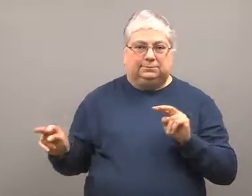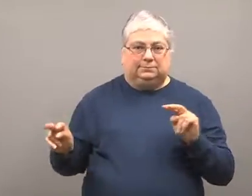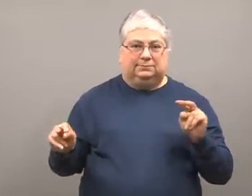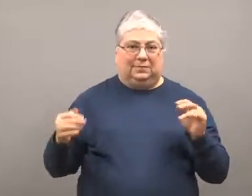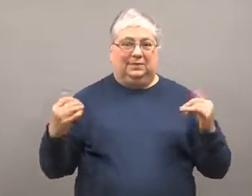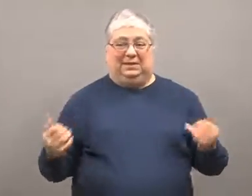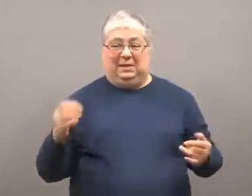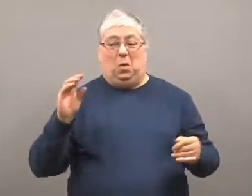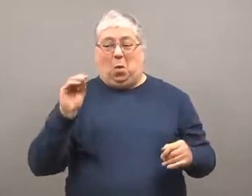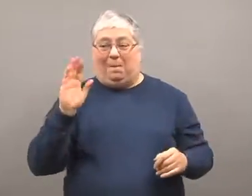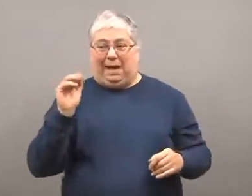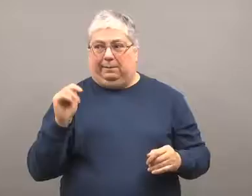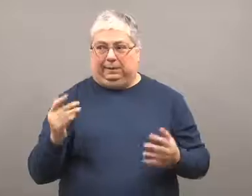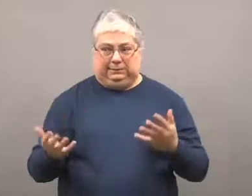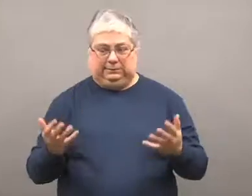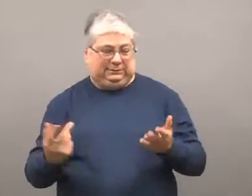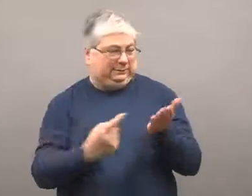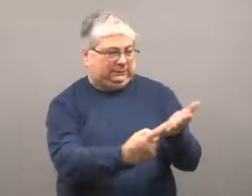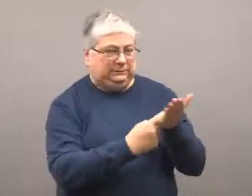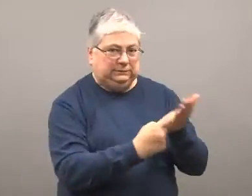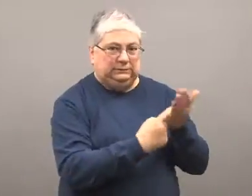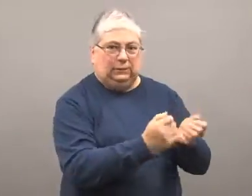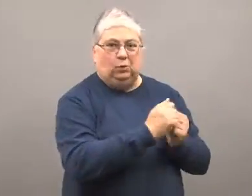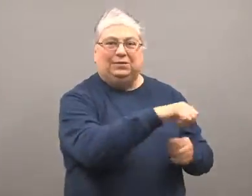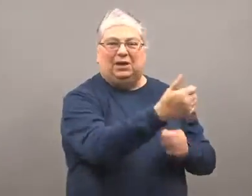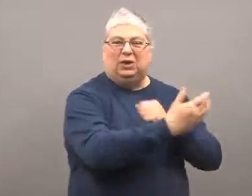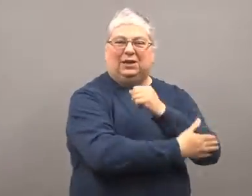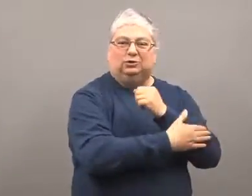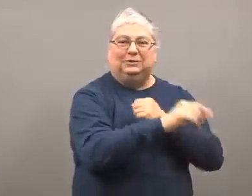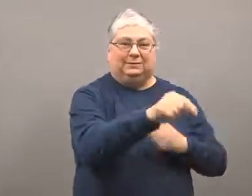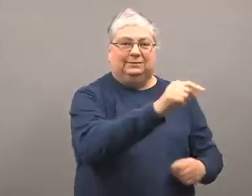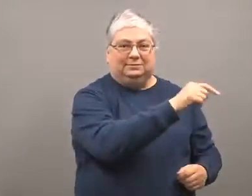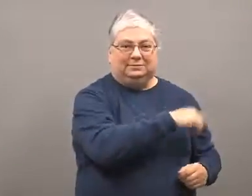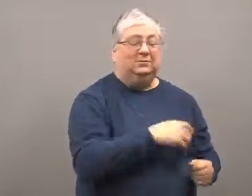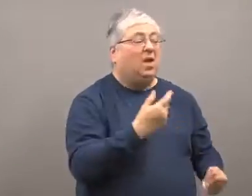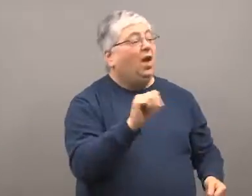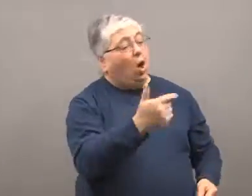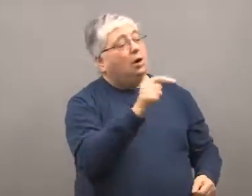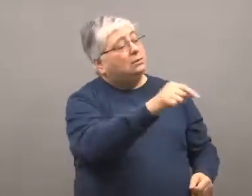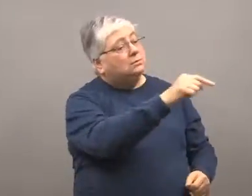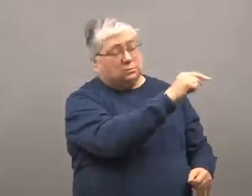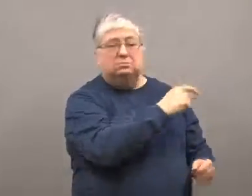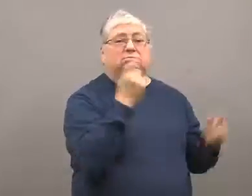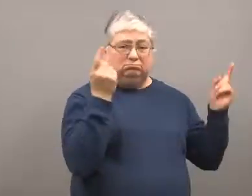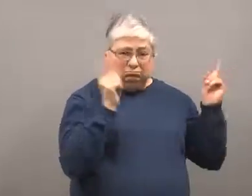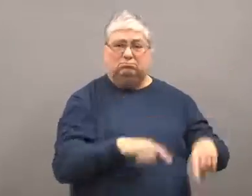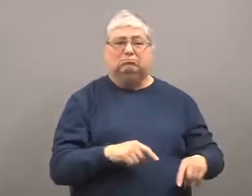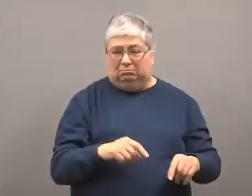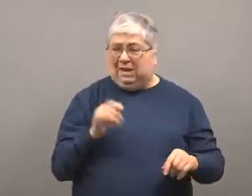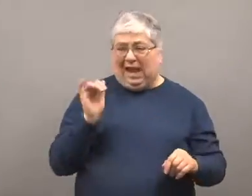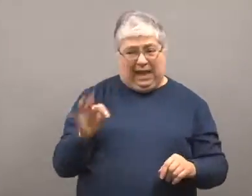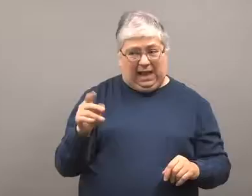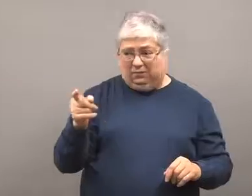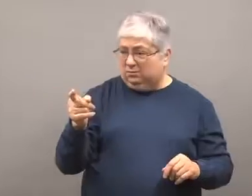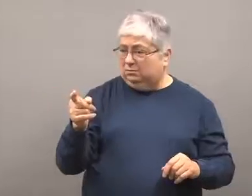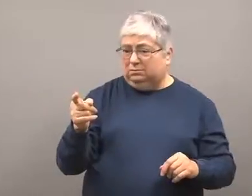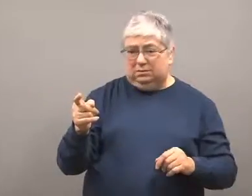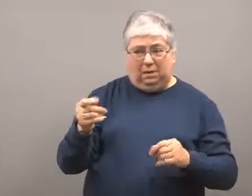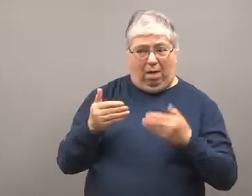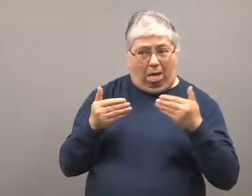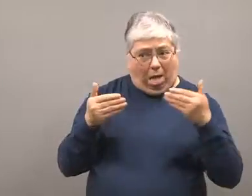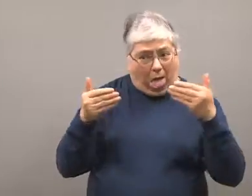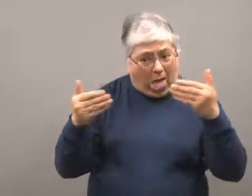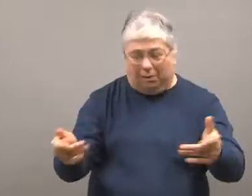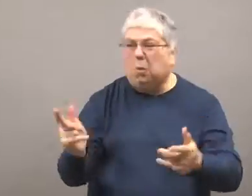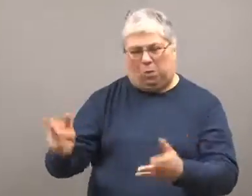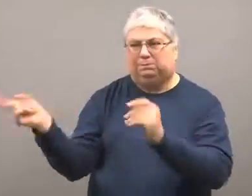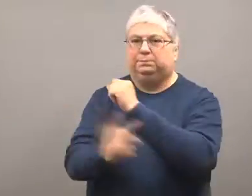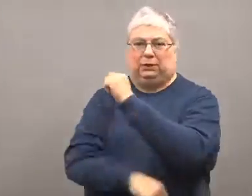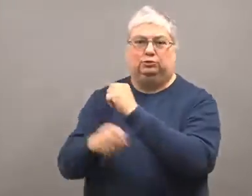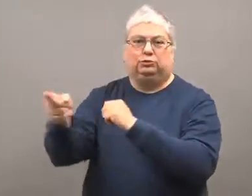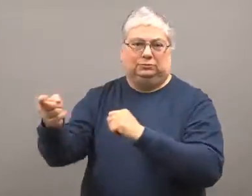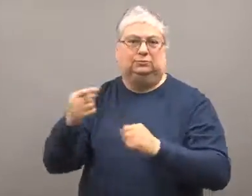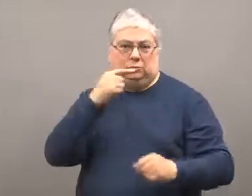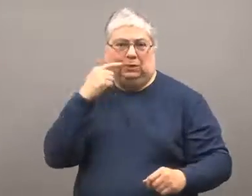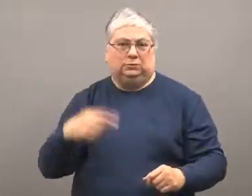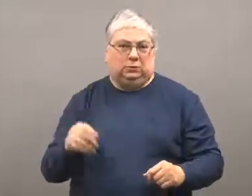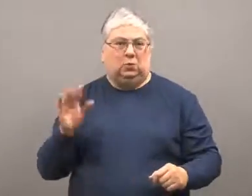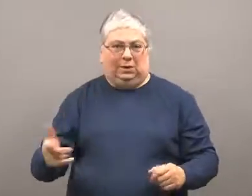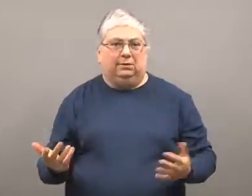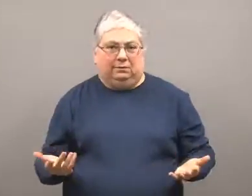Obama is in discussions with other countries.